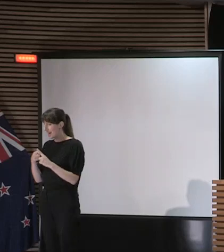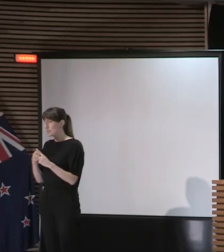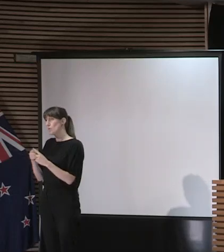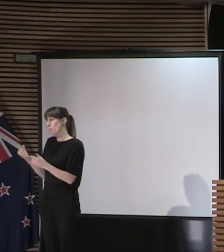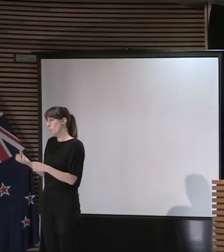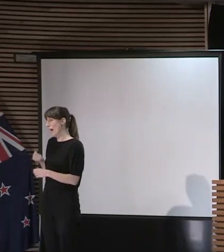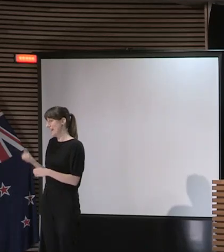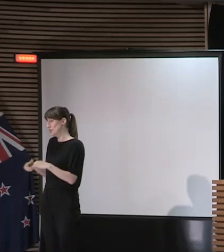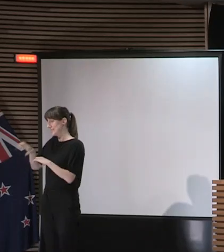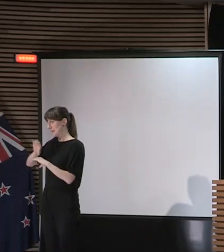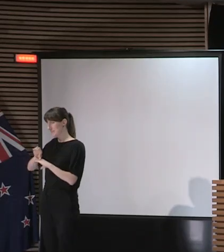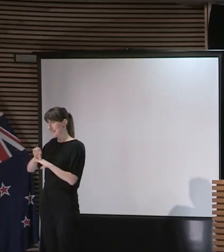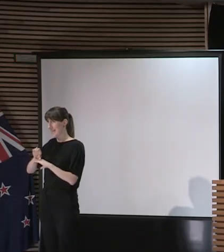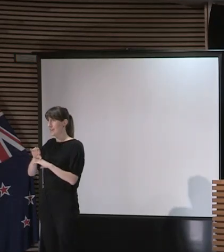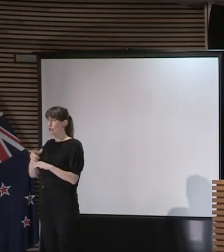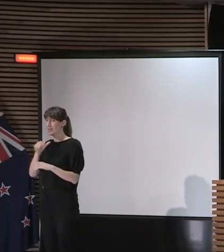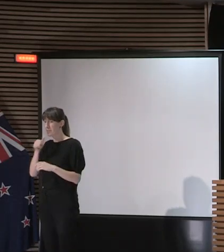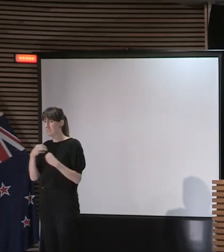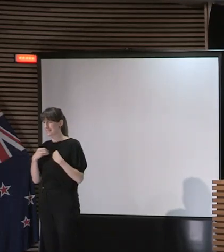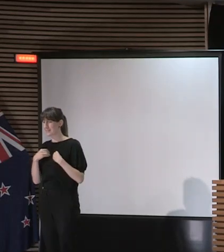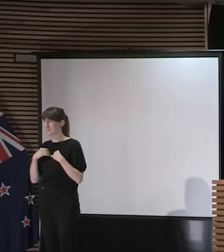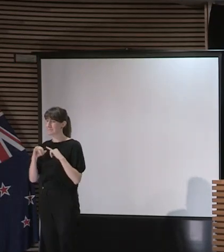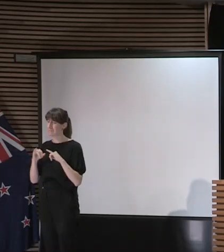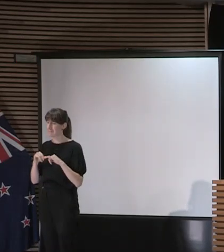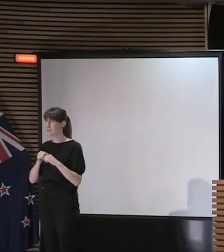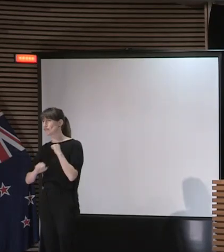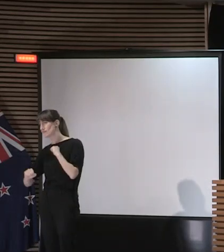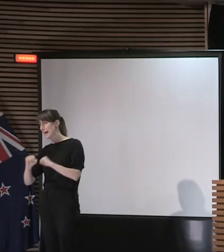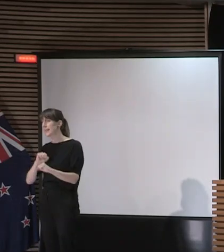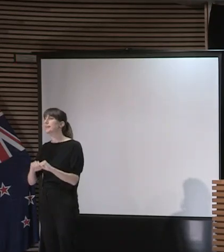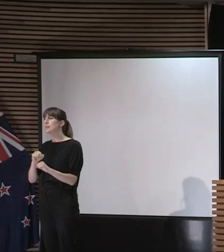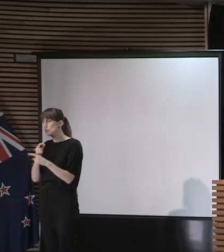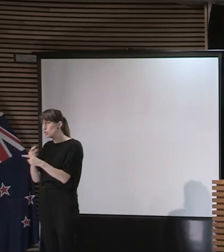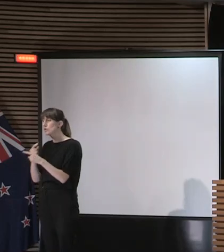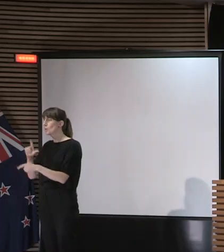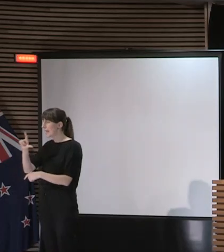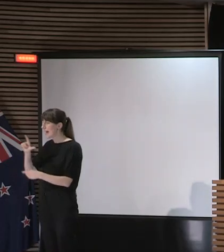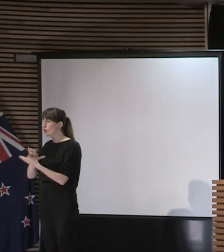with cashflow issues. Make sure you use the wage subsidy. Talk to your bank. And talk to